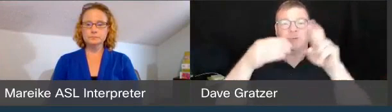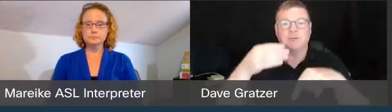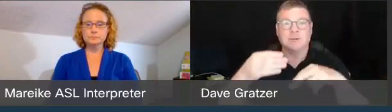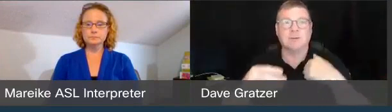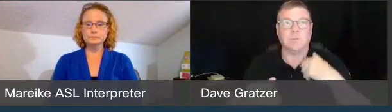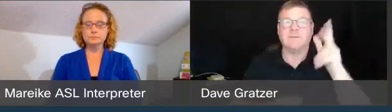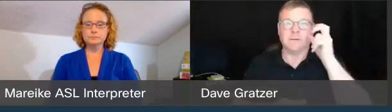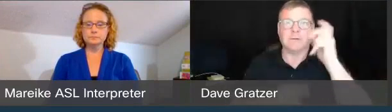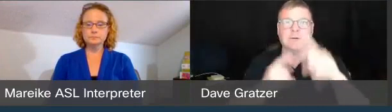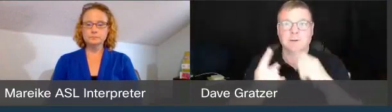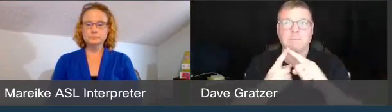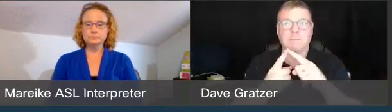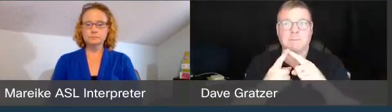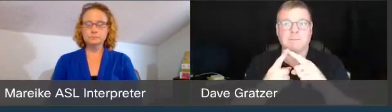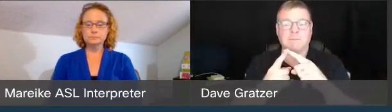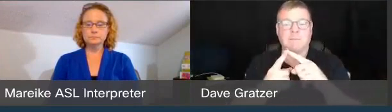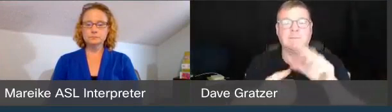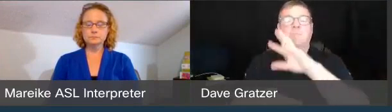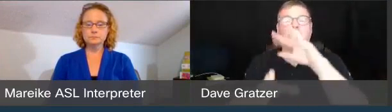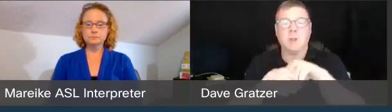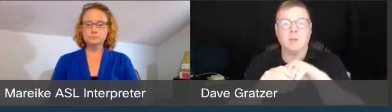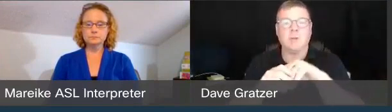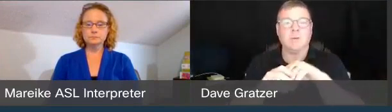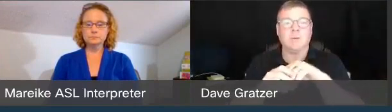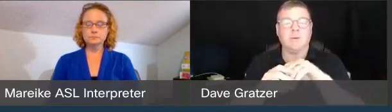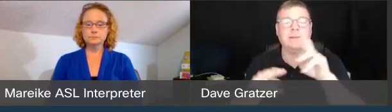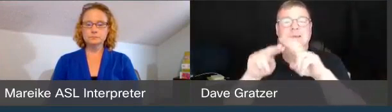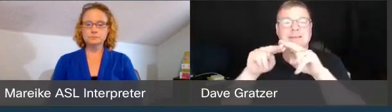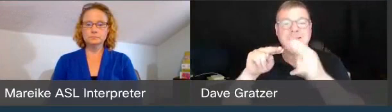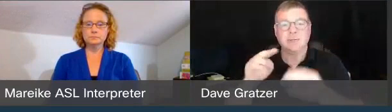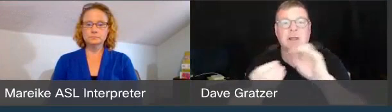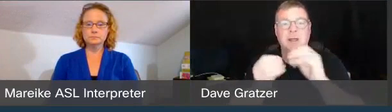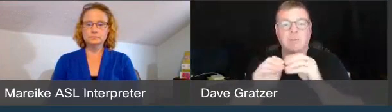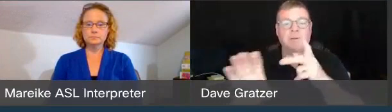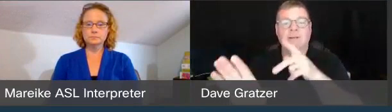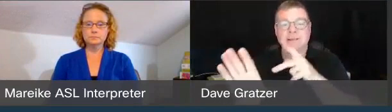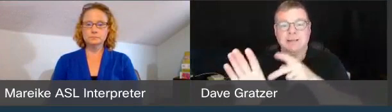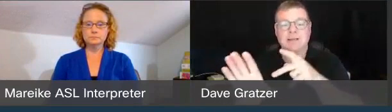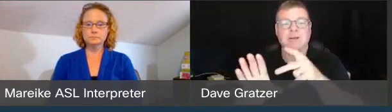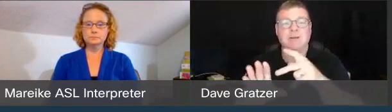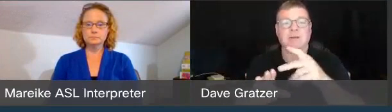little bit about, including decreased number of psychiatric hospitalizations and length